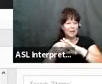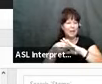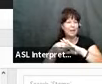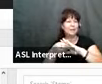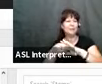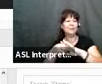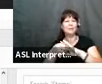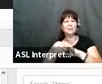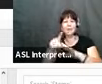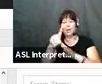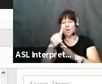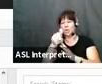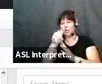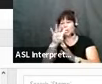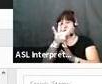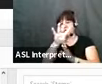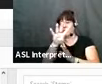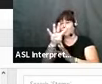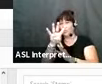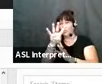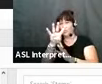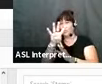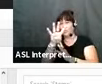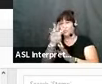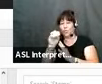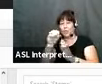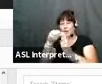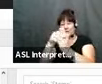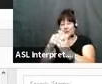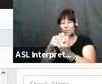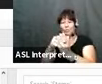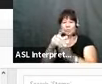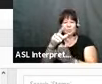thousand three hundred eighty seven tests for the county.